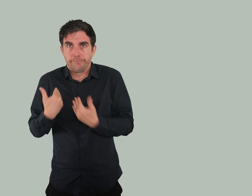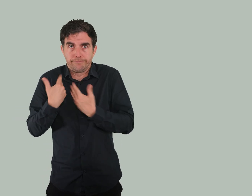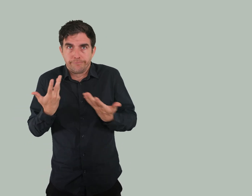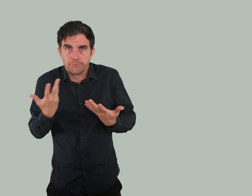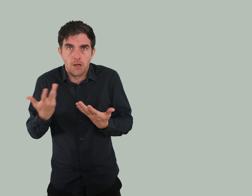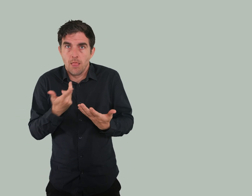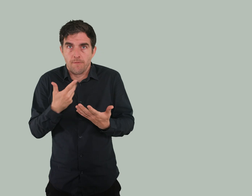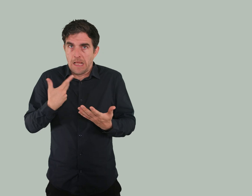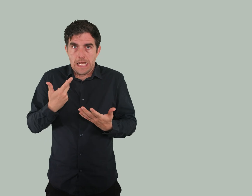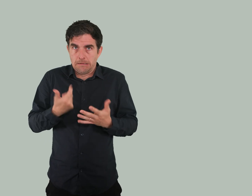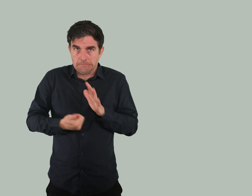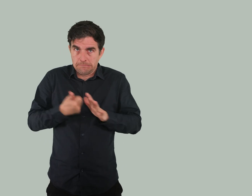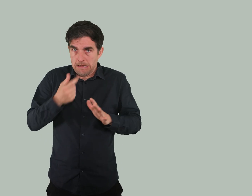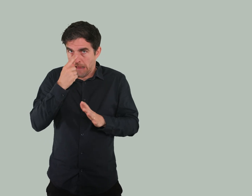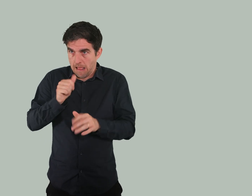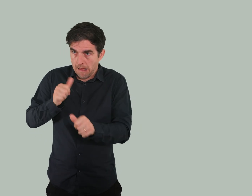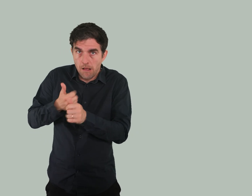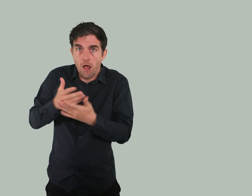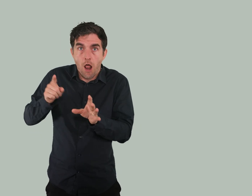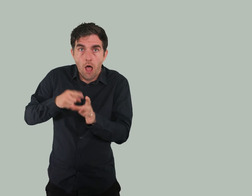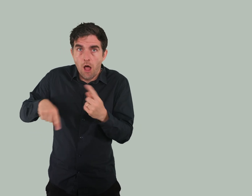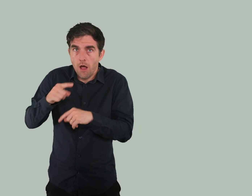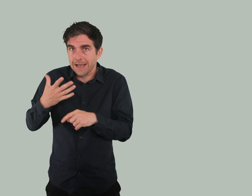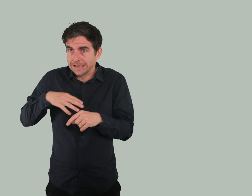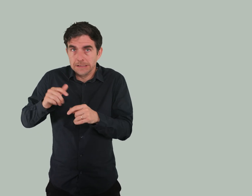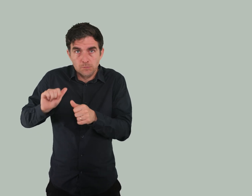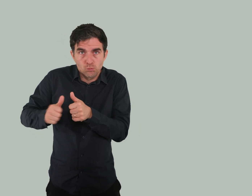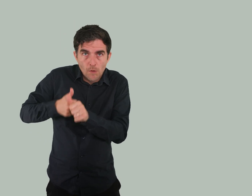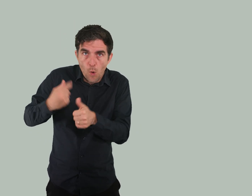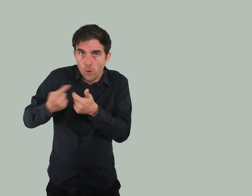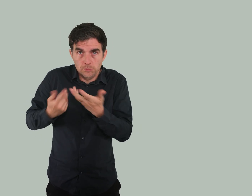to provide the level of support some young workers now need.